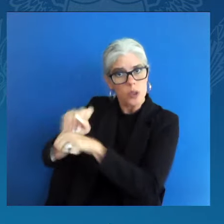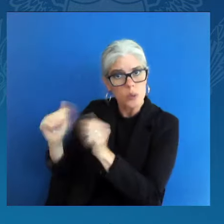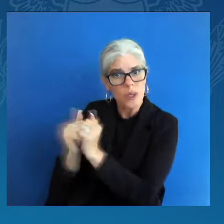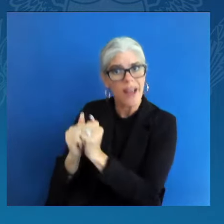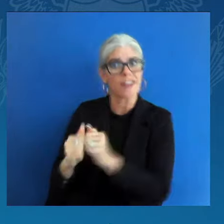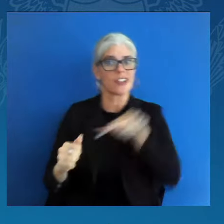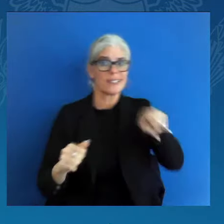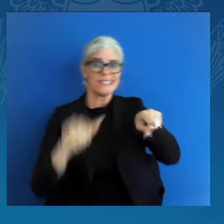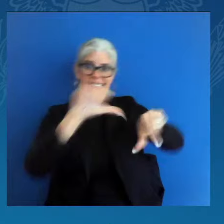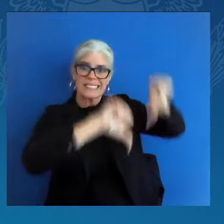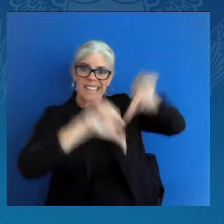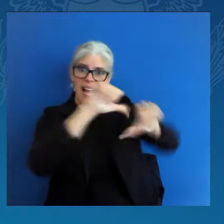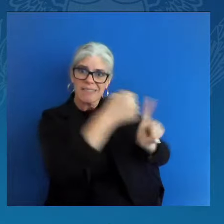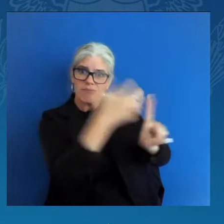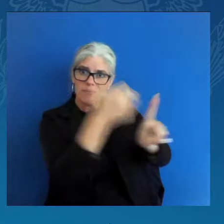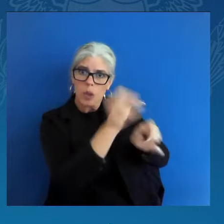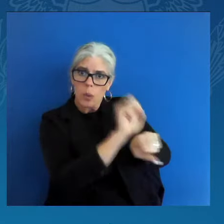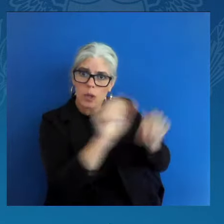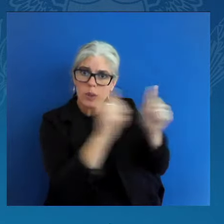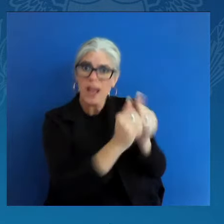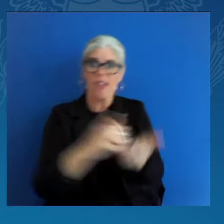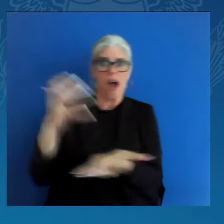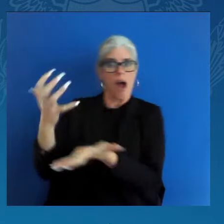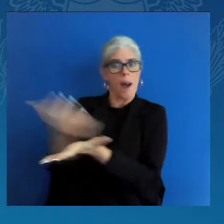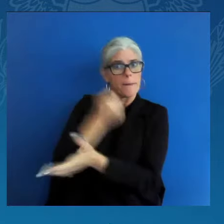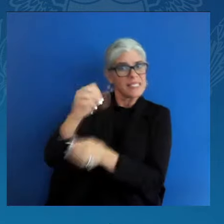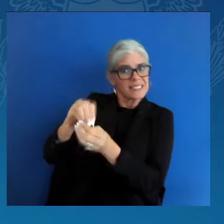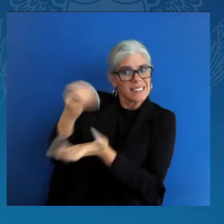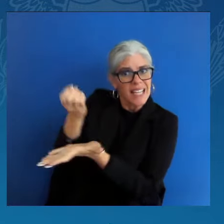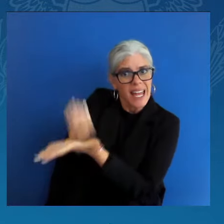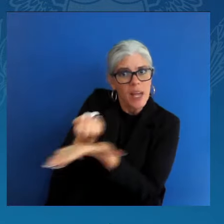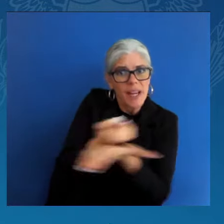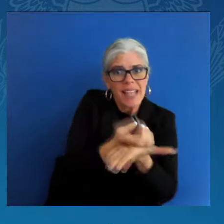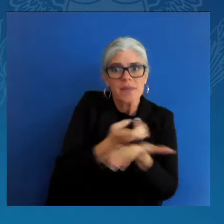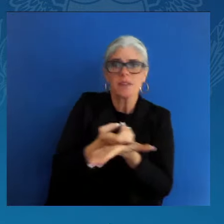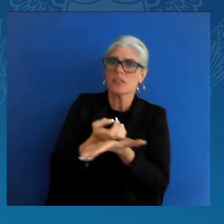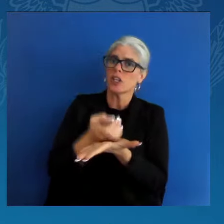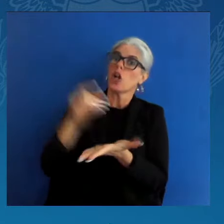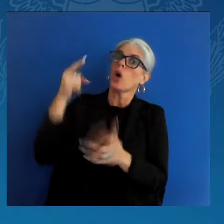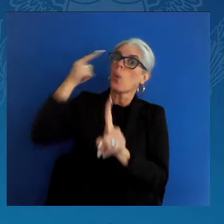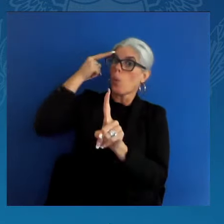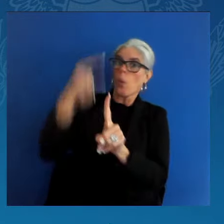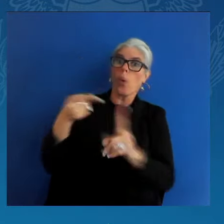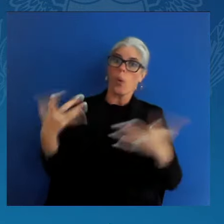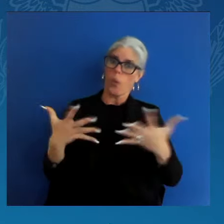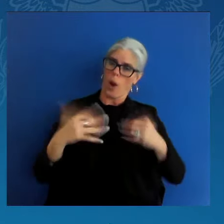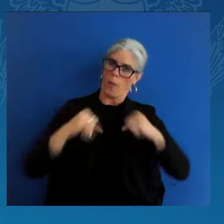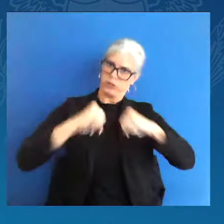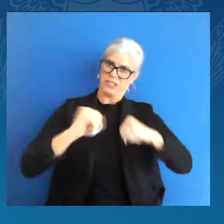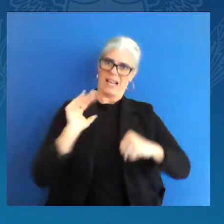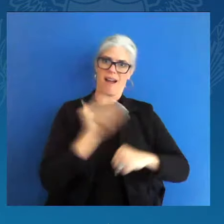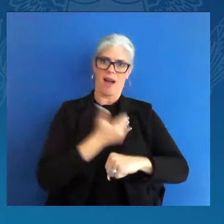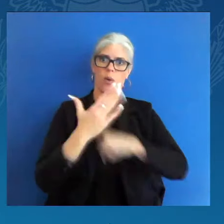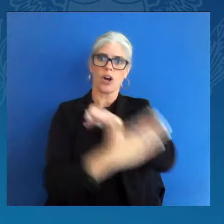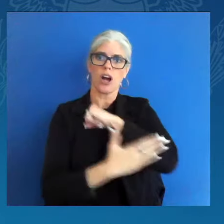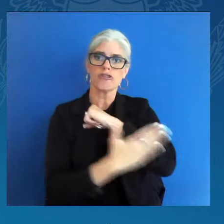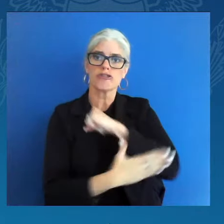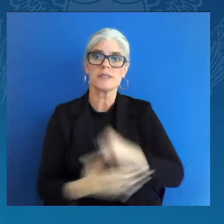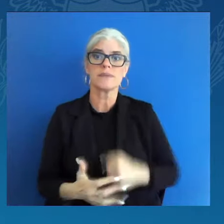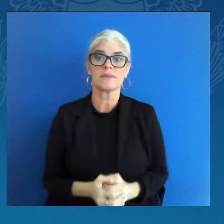And the threats we're monitoring include physical threats, electronic warfare, and as you noted, cyber threats really to ground sites